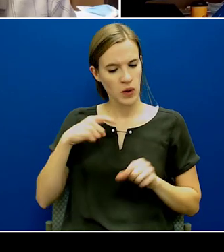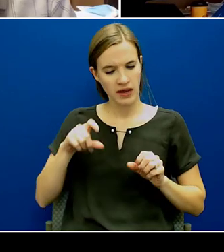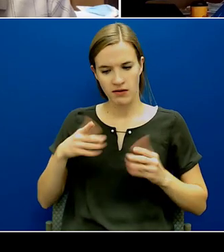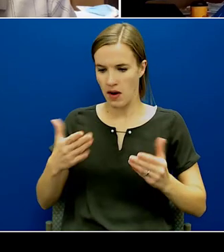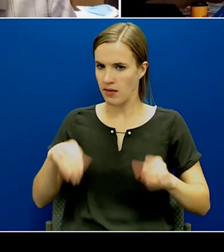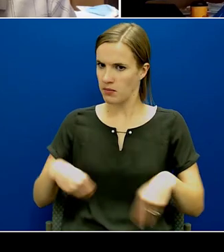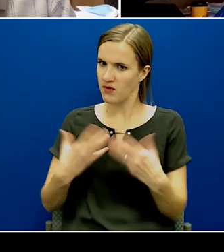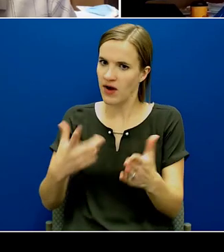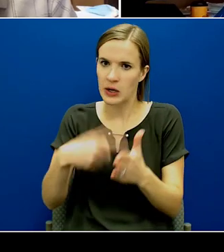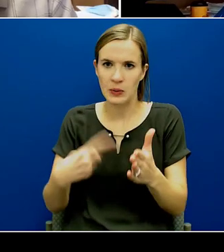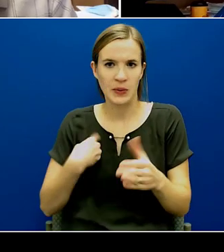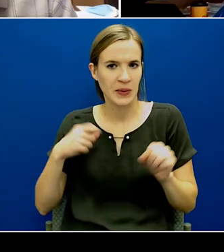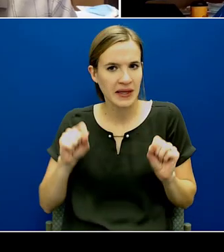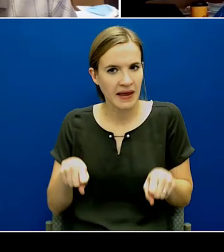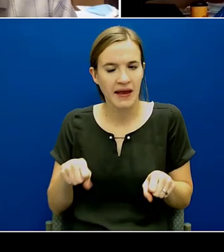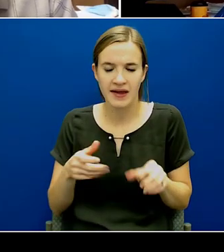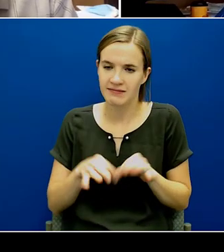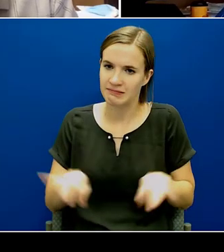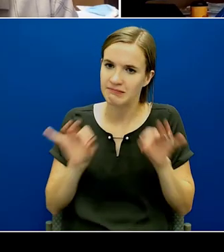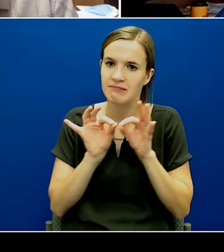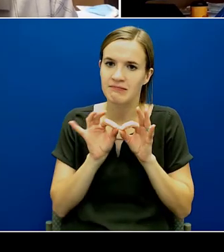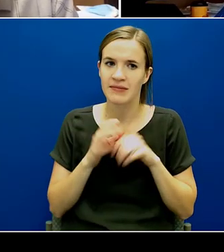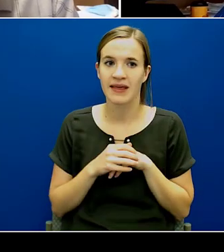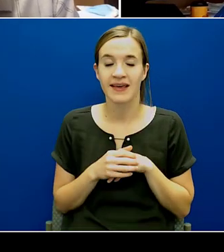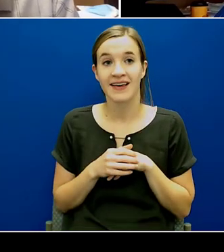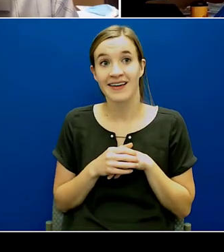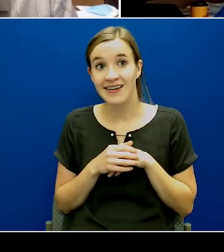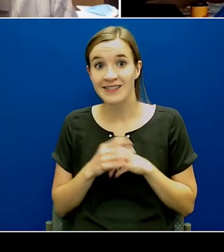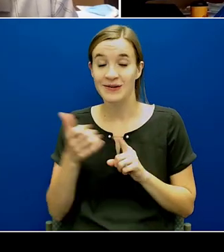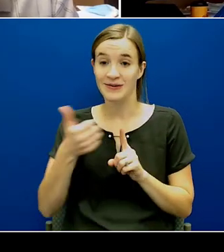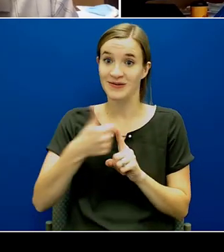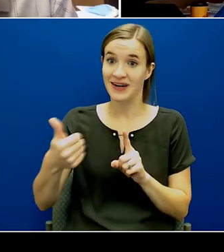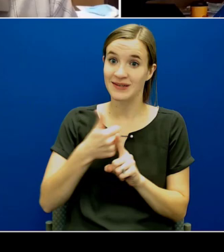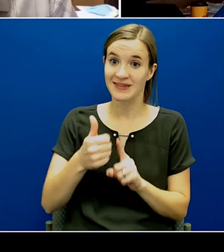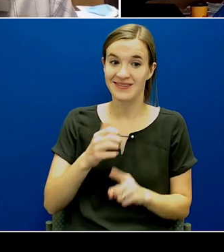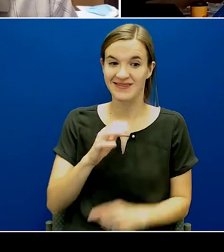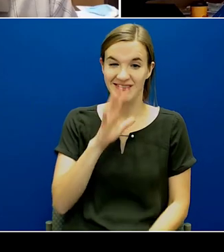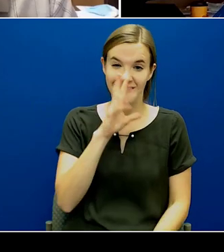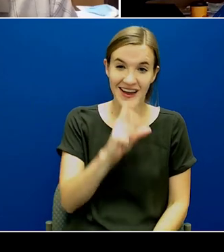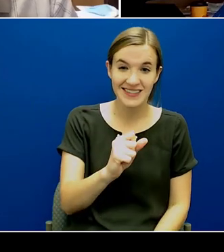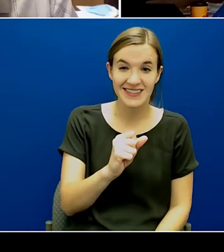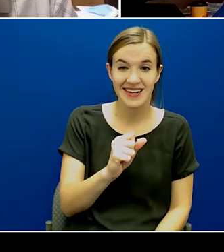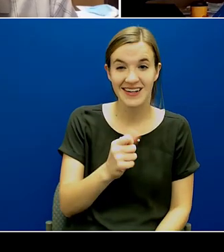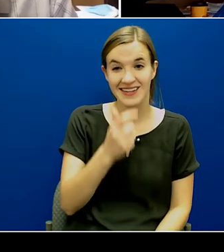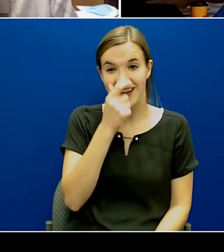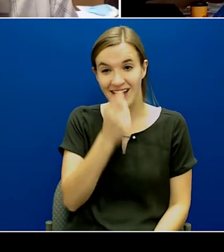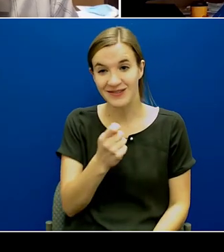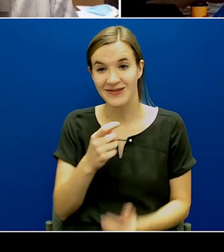necessary. What do you see in the future? Are you you mentioned the connections with with